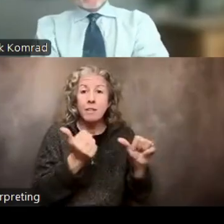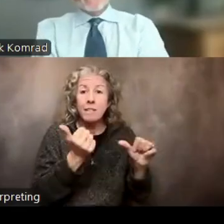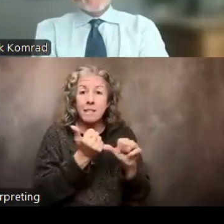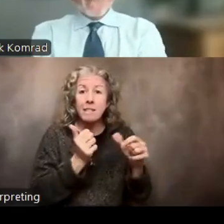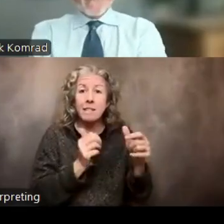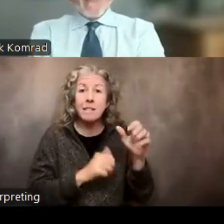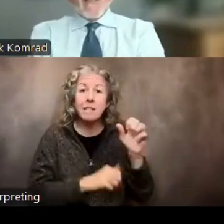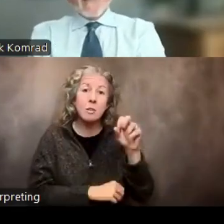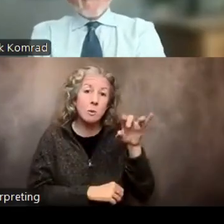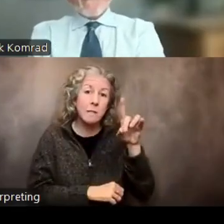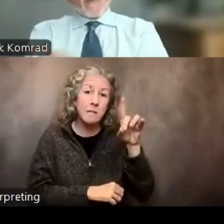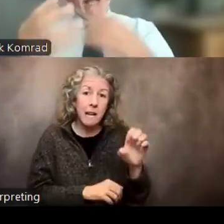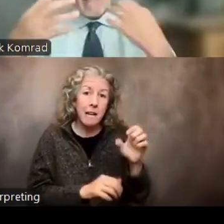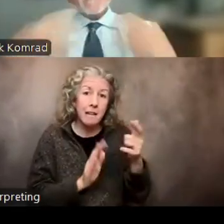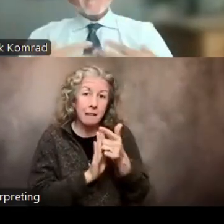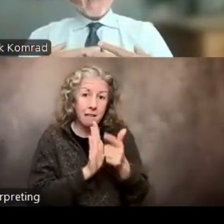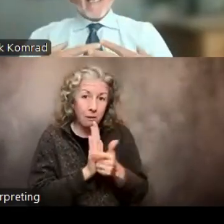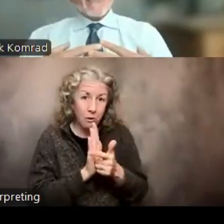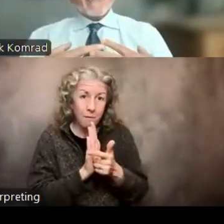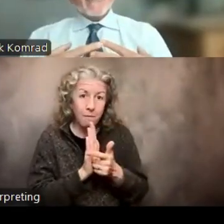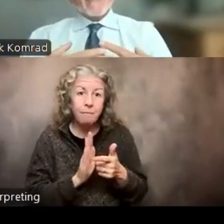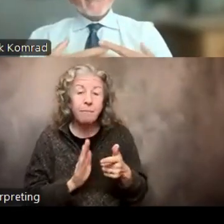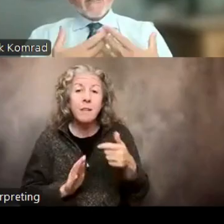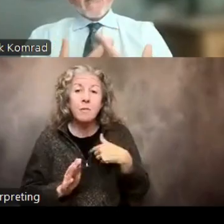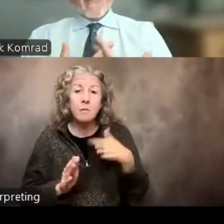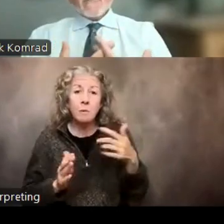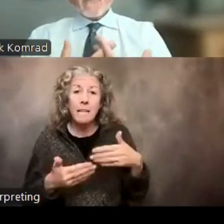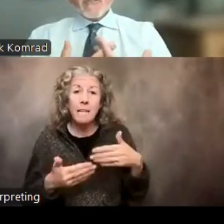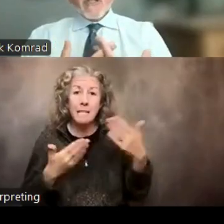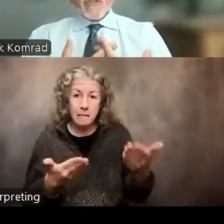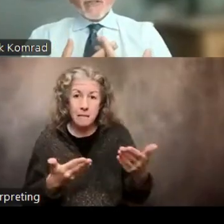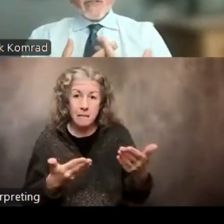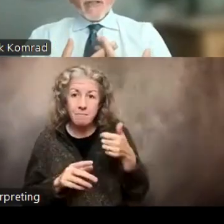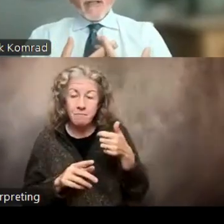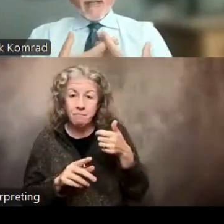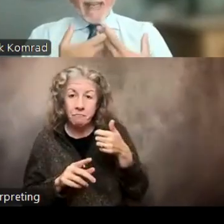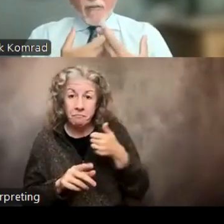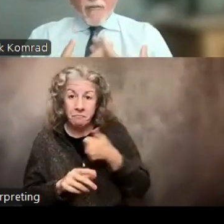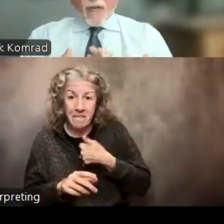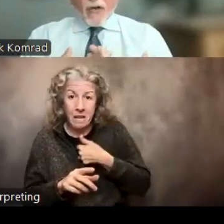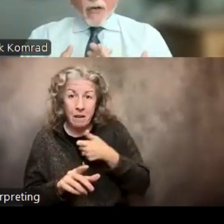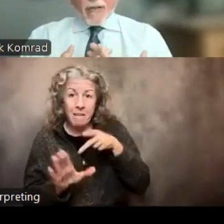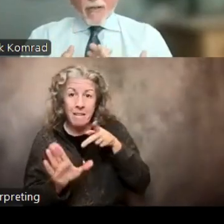you that, for as a psychiatrist, these procedures invert the